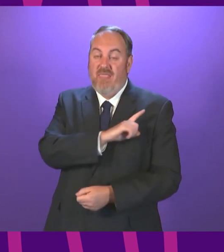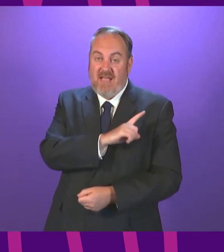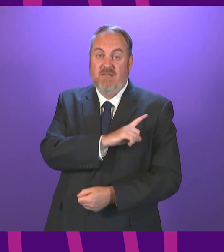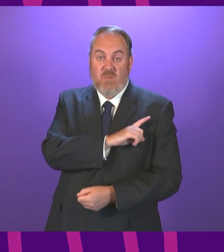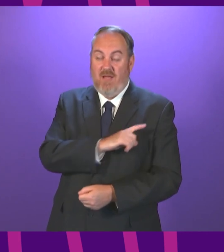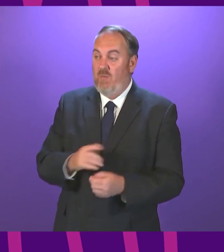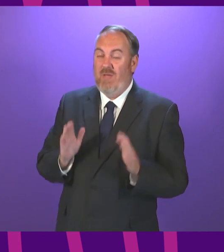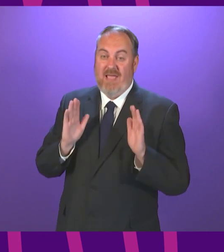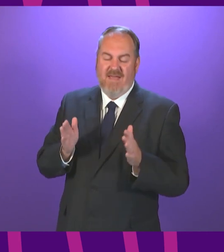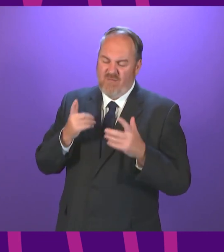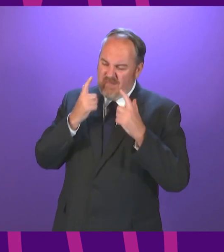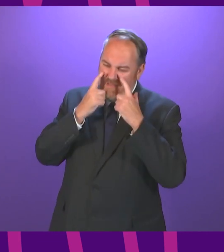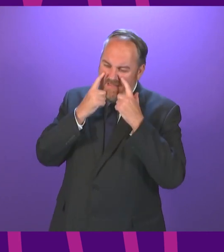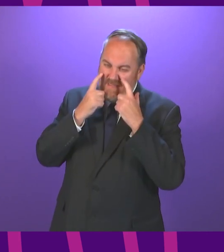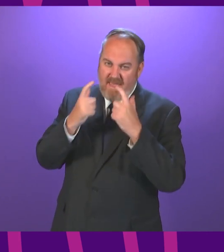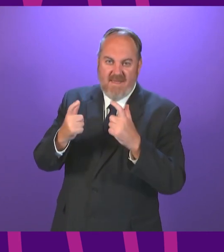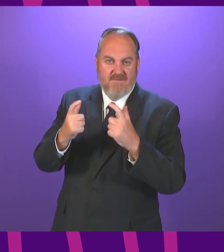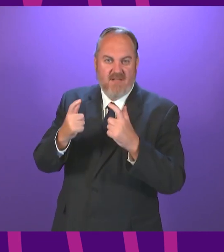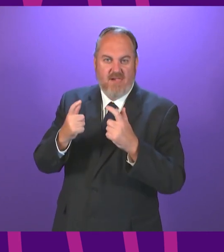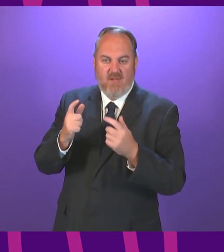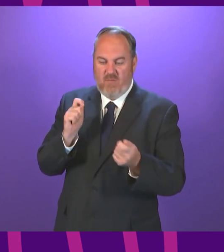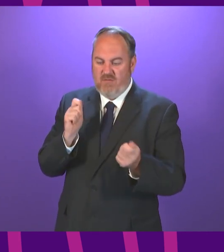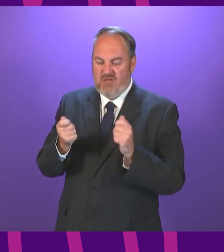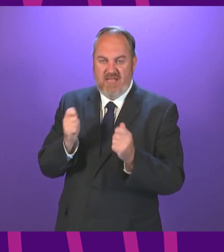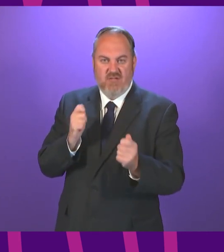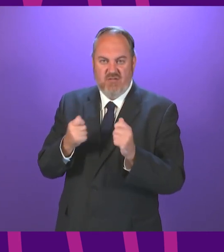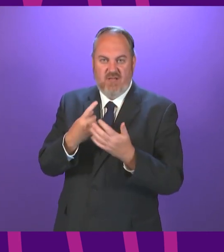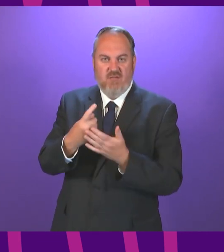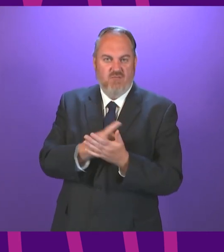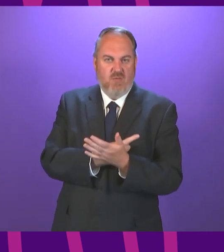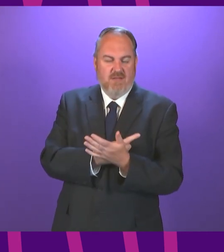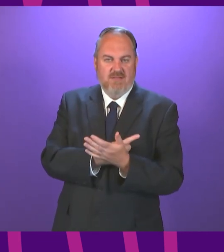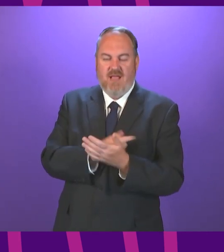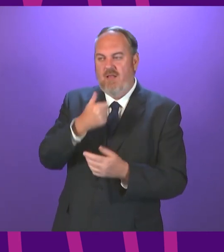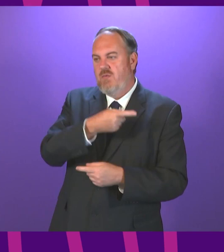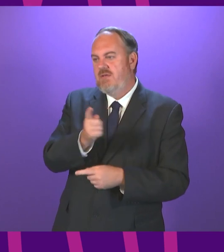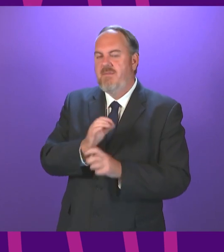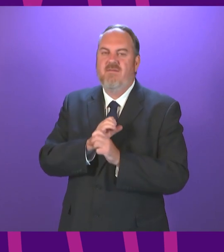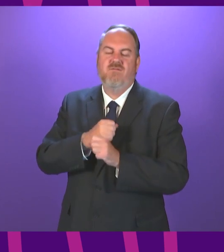Although it is frustrating for many of us, we must continue to take a very gradual route through